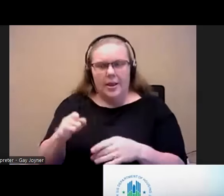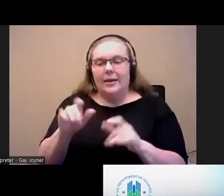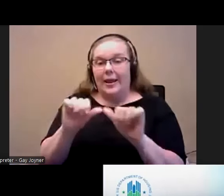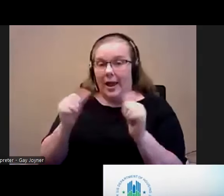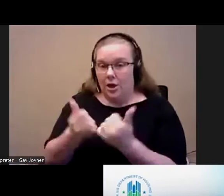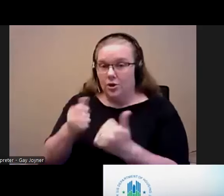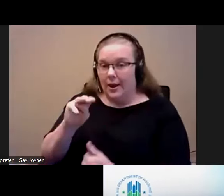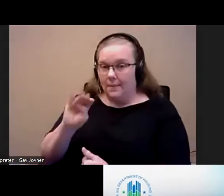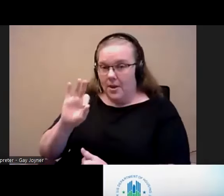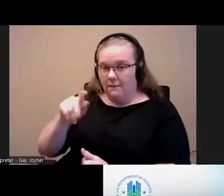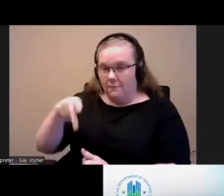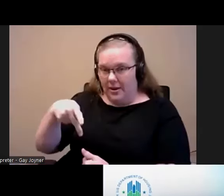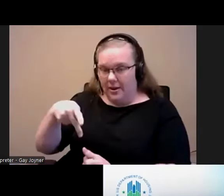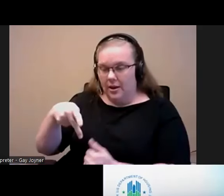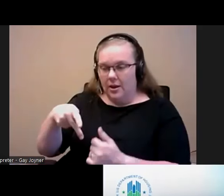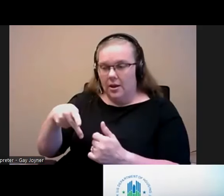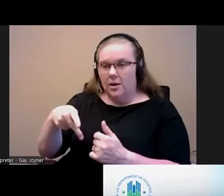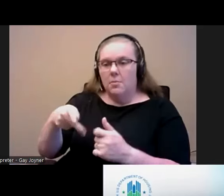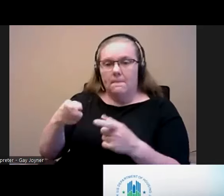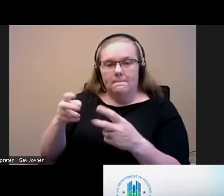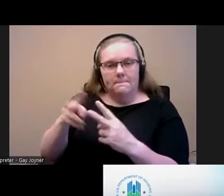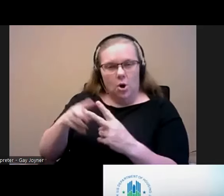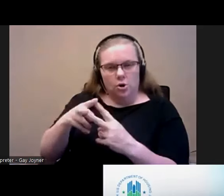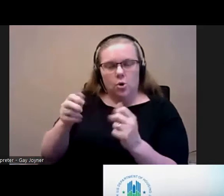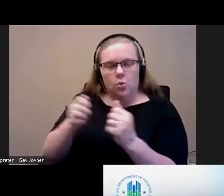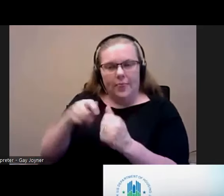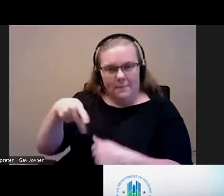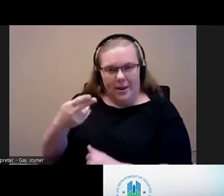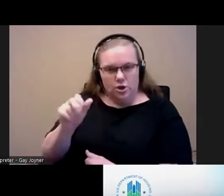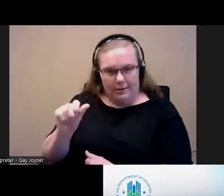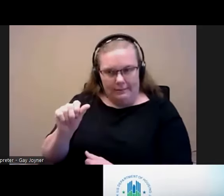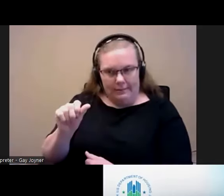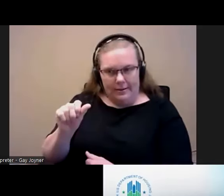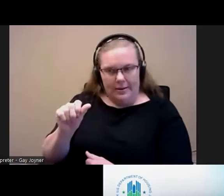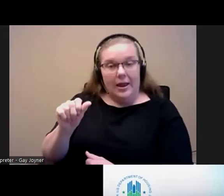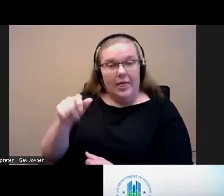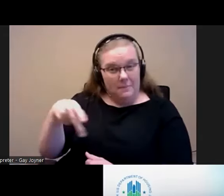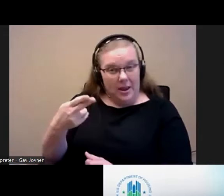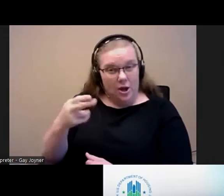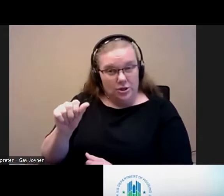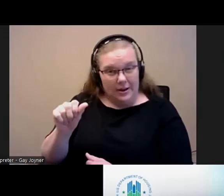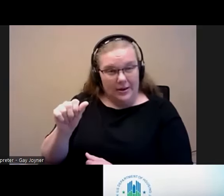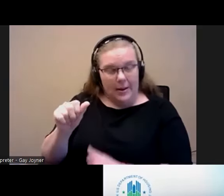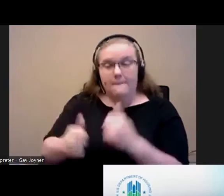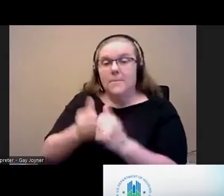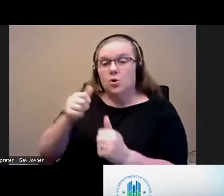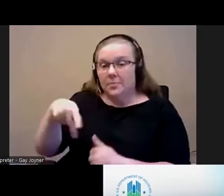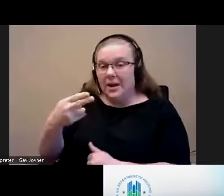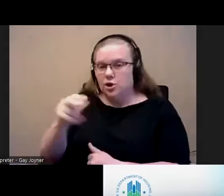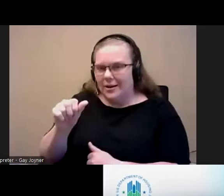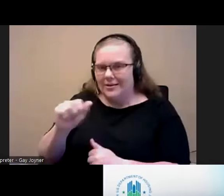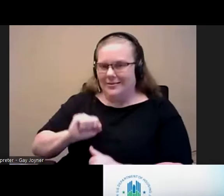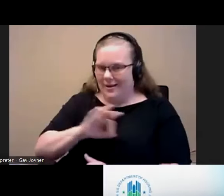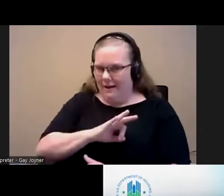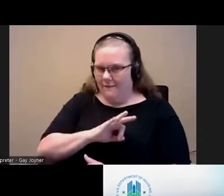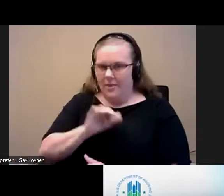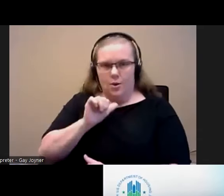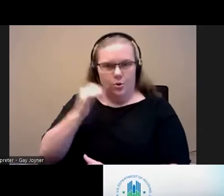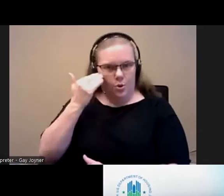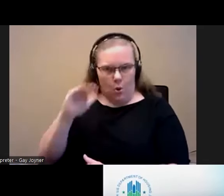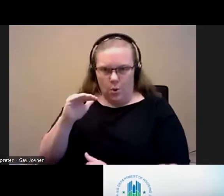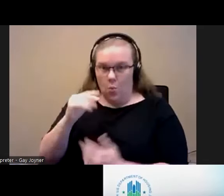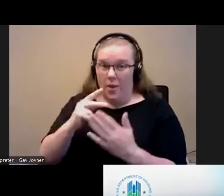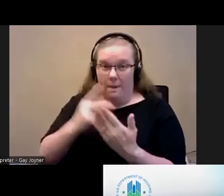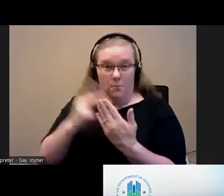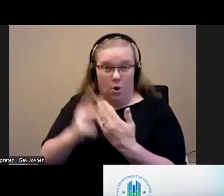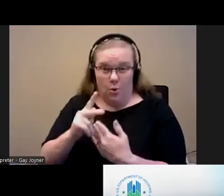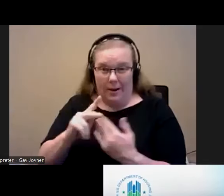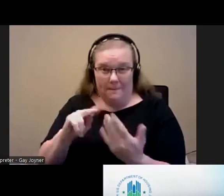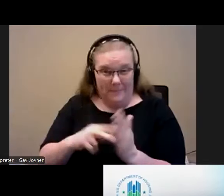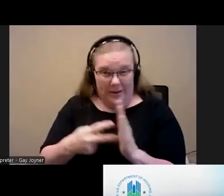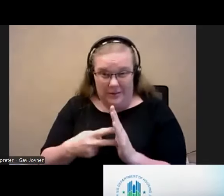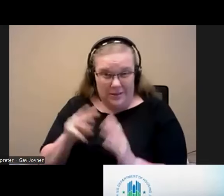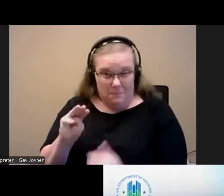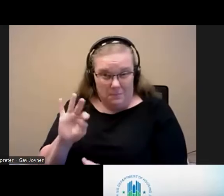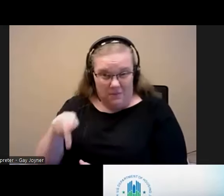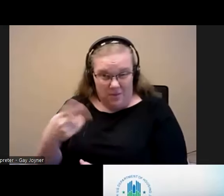partnership with PHA's and must PHA's -- most PHA staff who did not know what the program is?